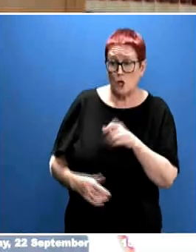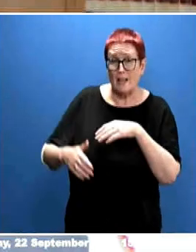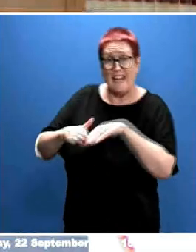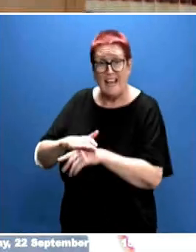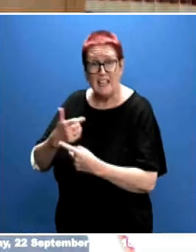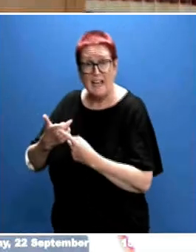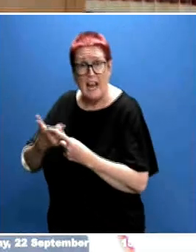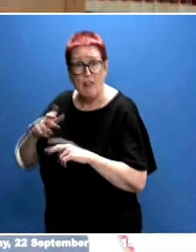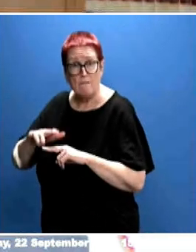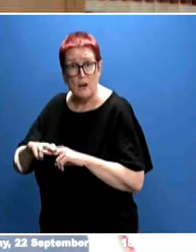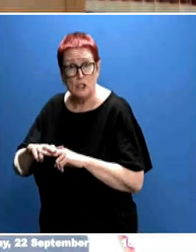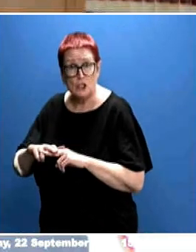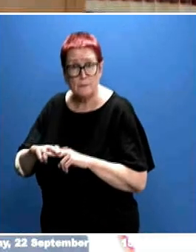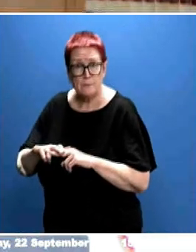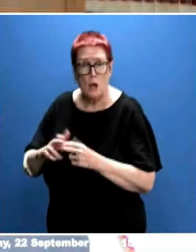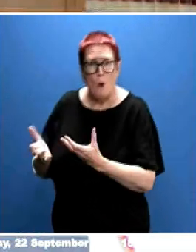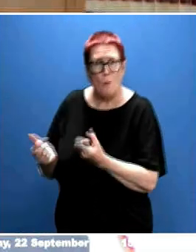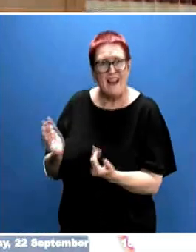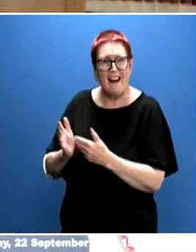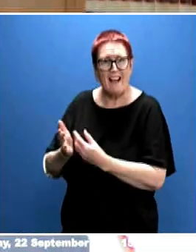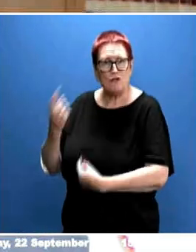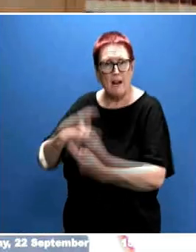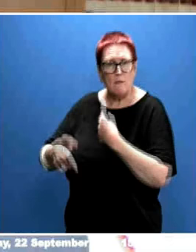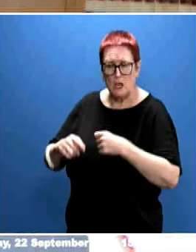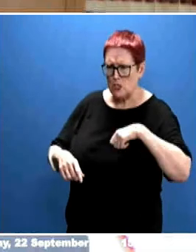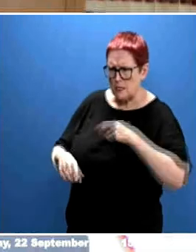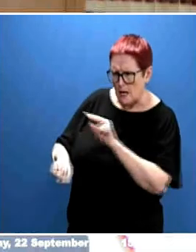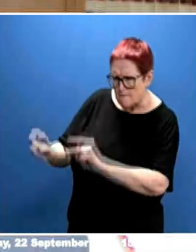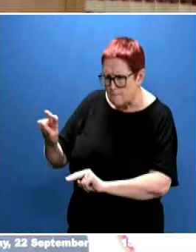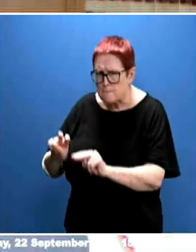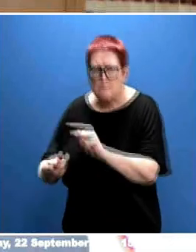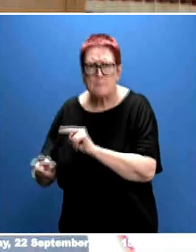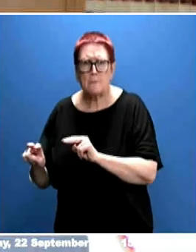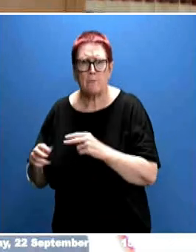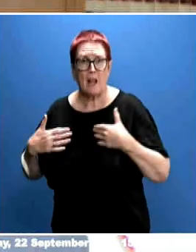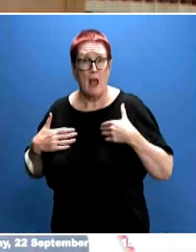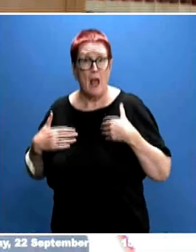observation, the work of the staff there, the health Centre staff, as well